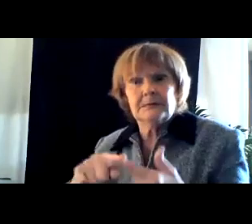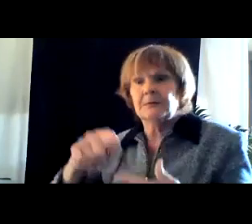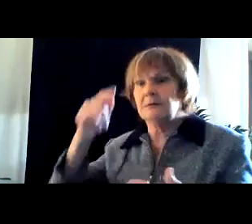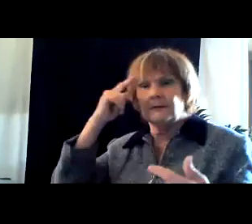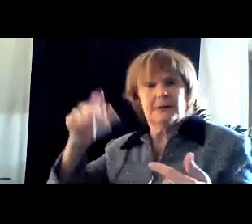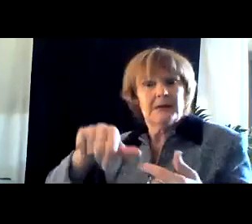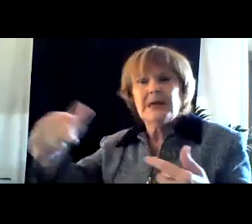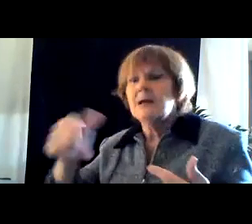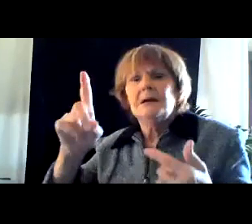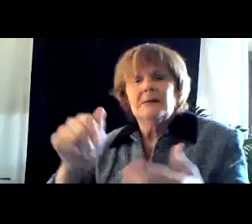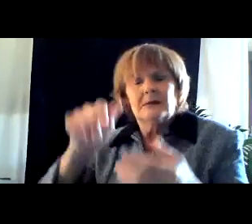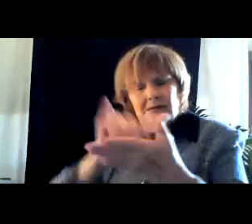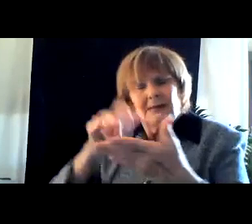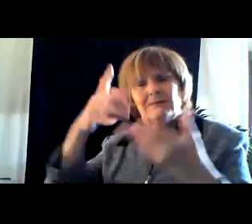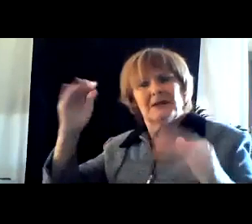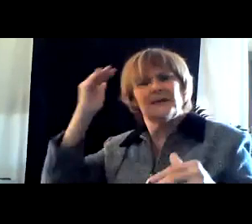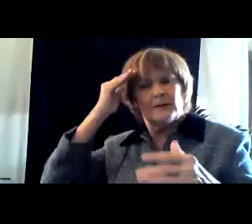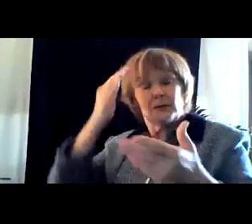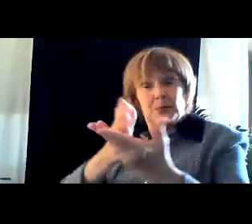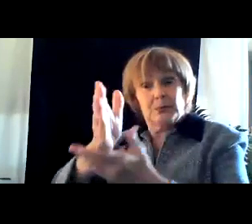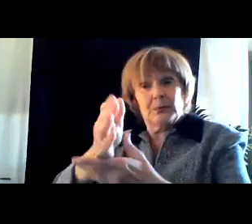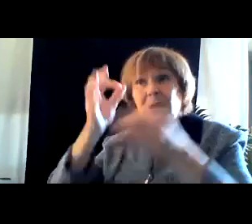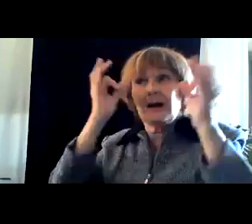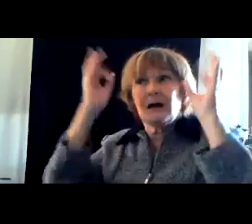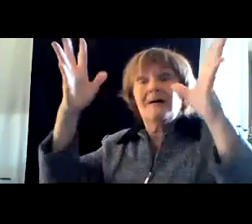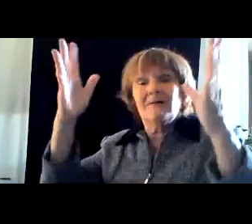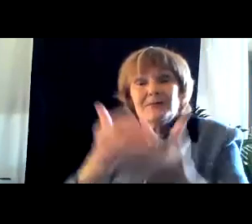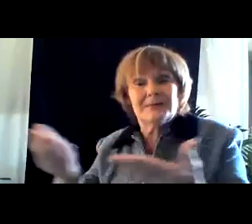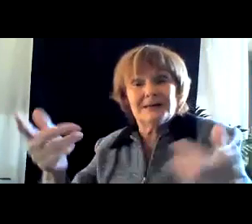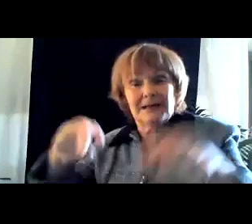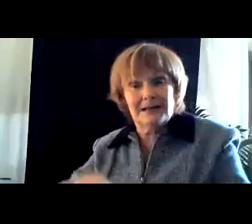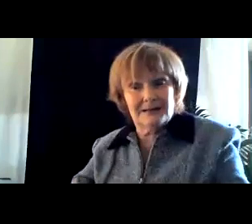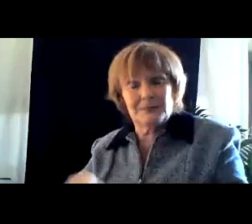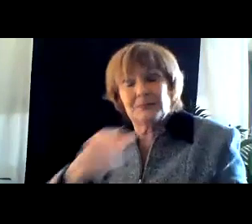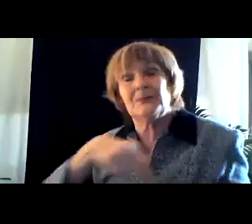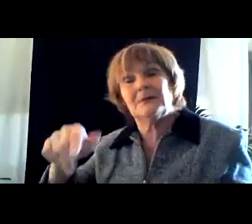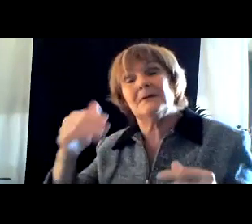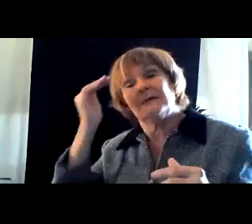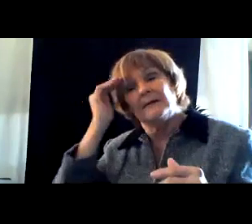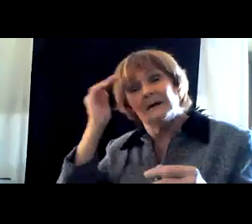around disasters and emergencies. What coping methods were developed? Is that also in your after action?